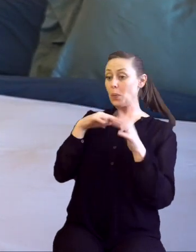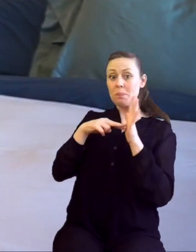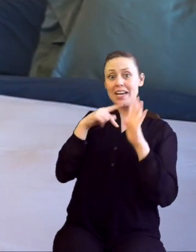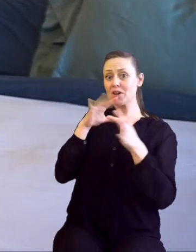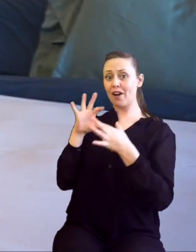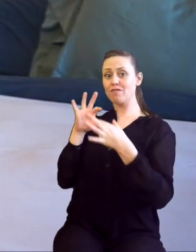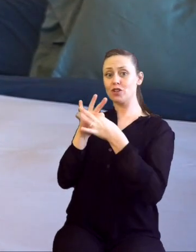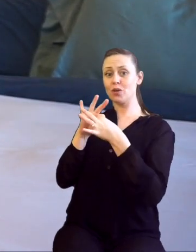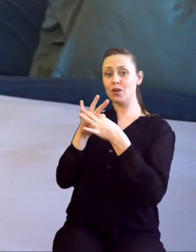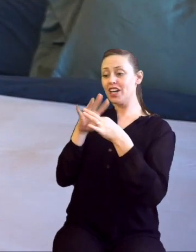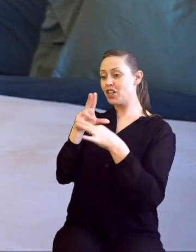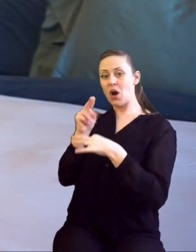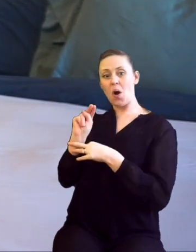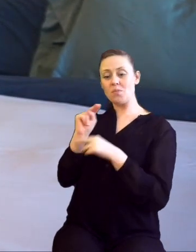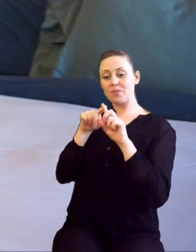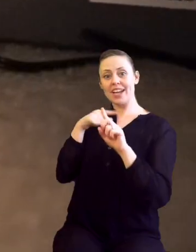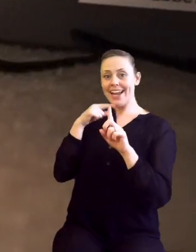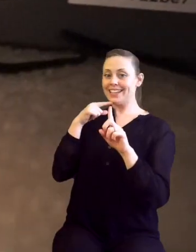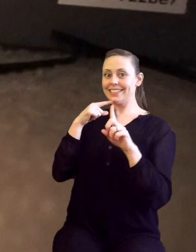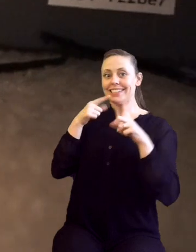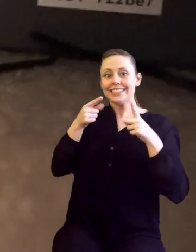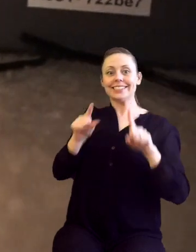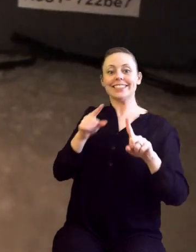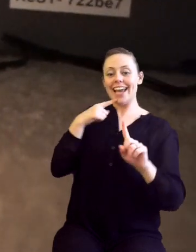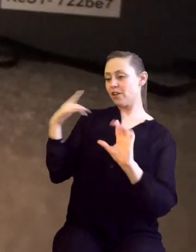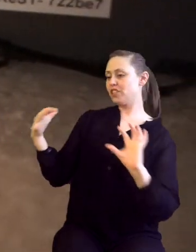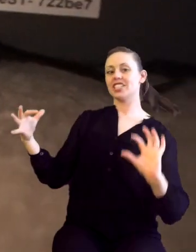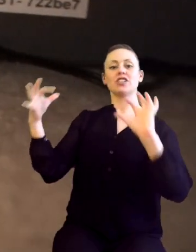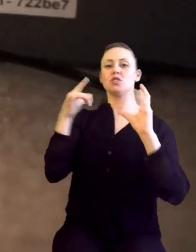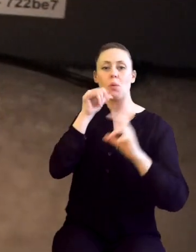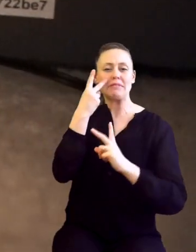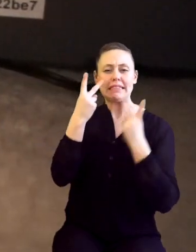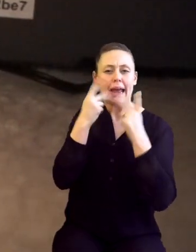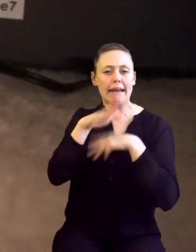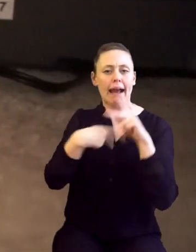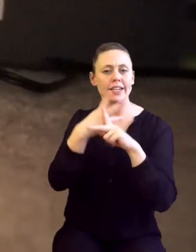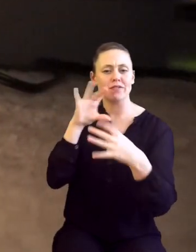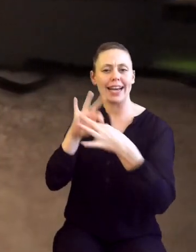have to use the Wi-Fi in your home and we didn't see any connectivity issues.